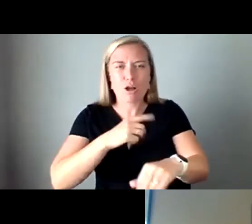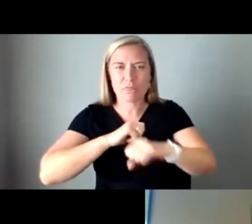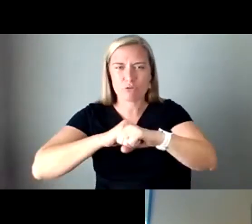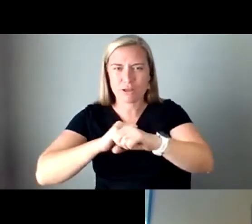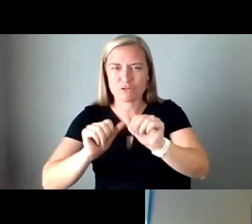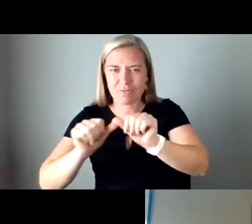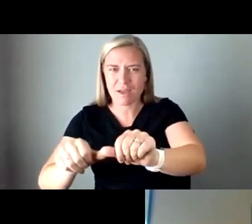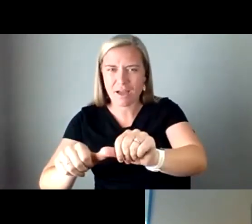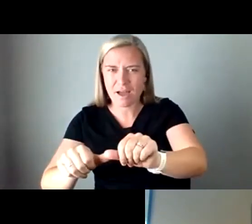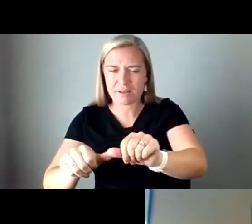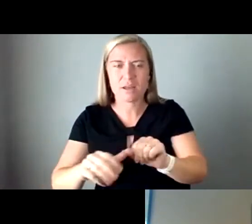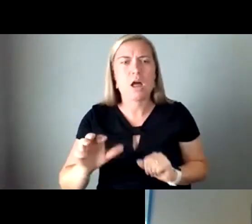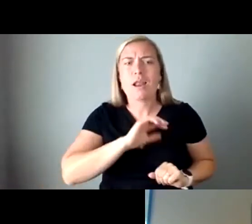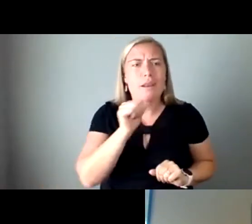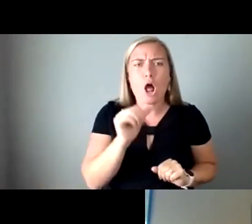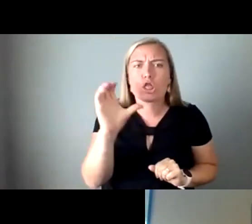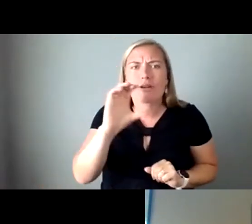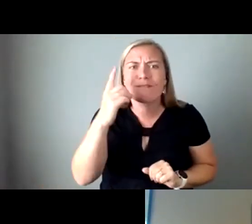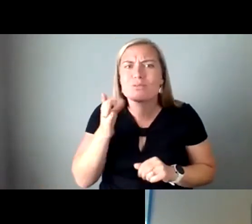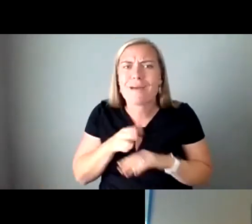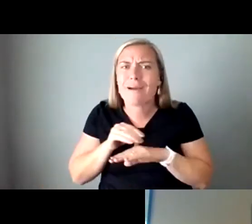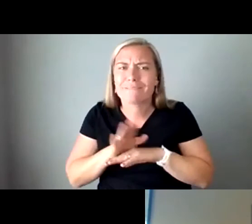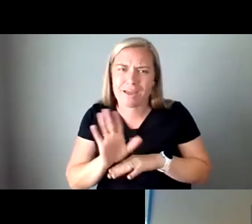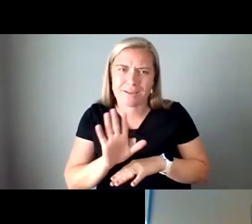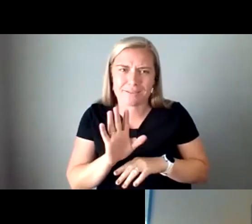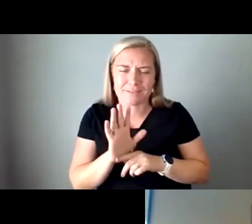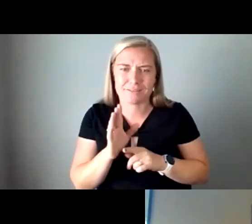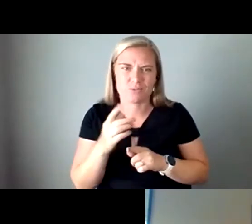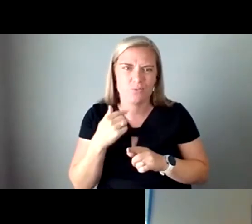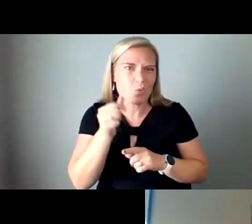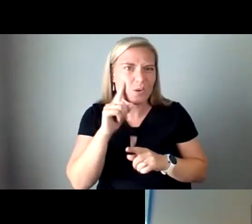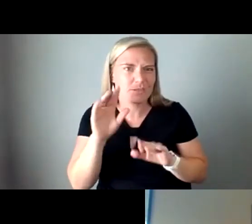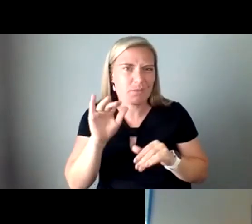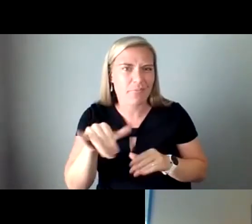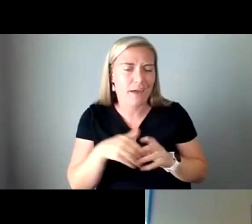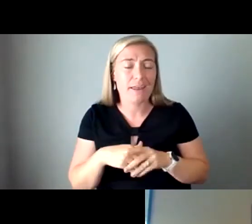of two three and five years. We don't as a scientific community expect to see